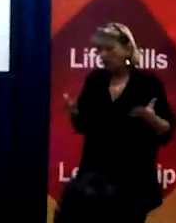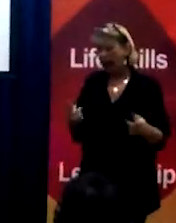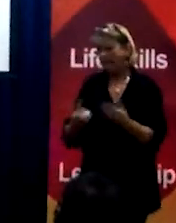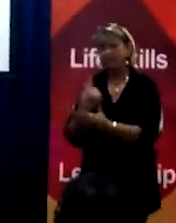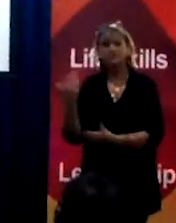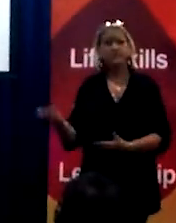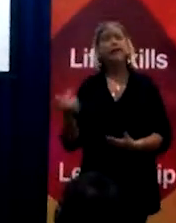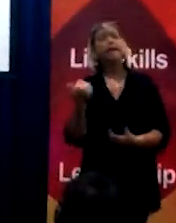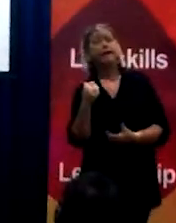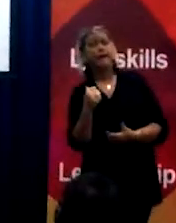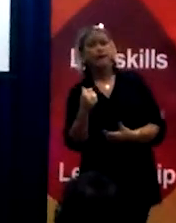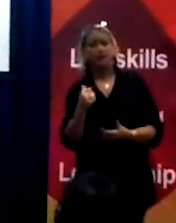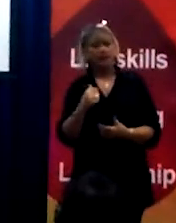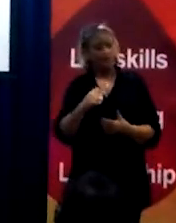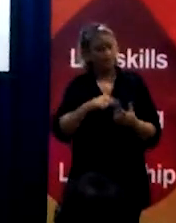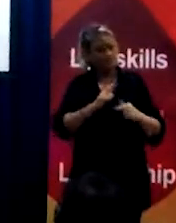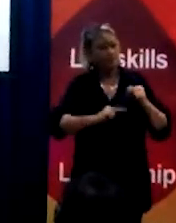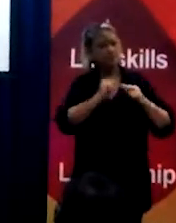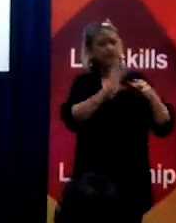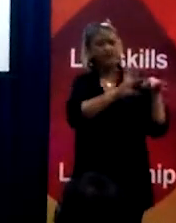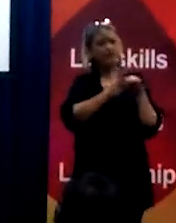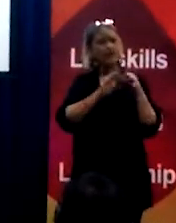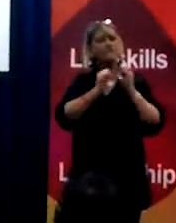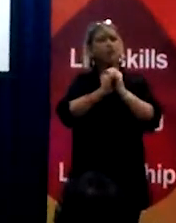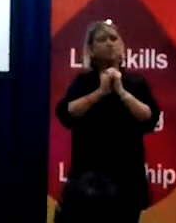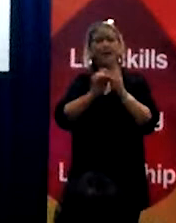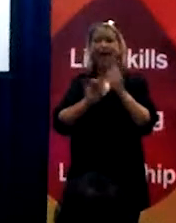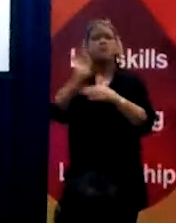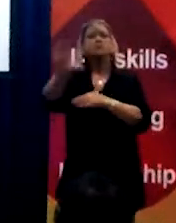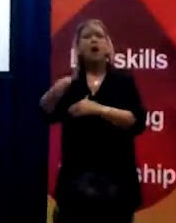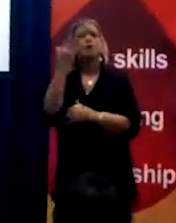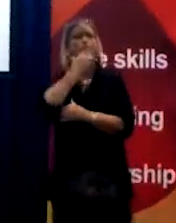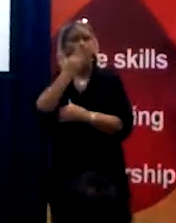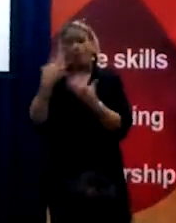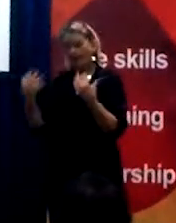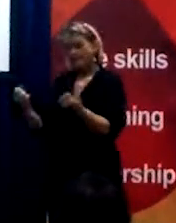They build friendships that flow out into their personal lives out of school.